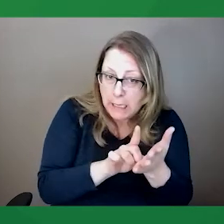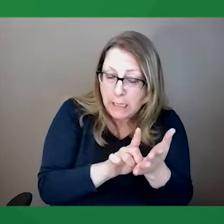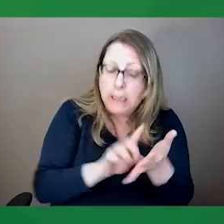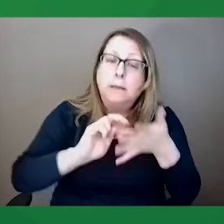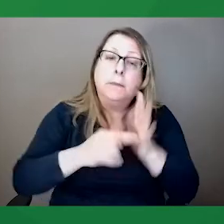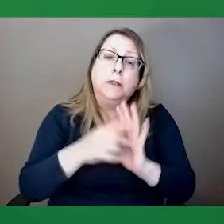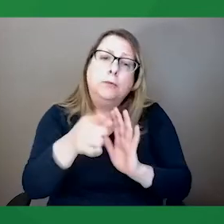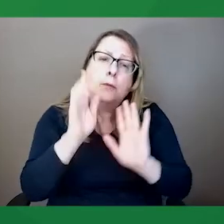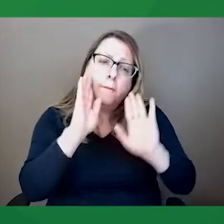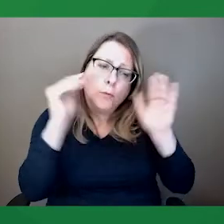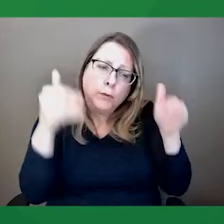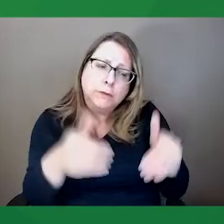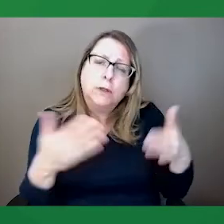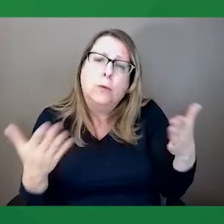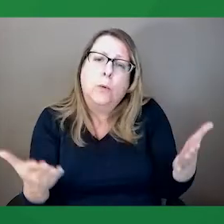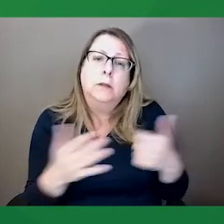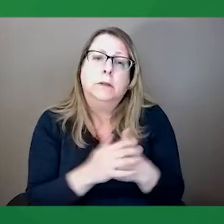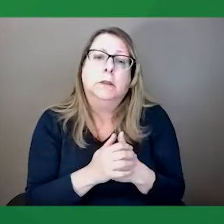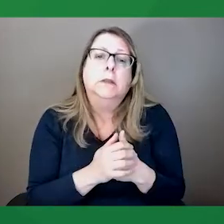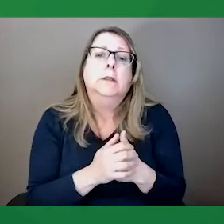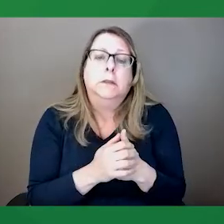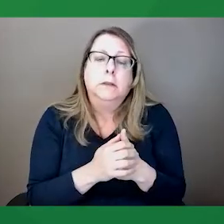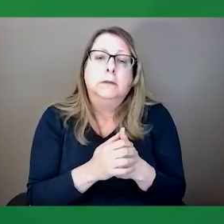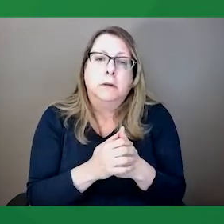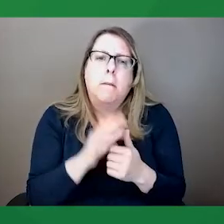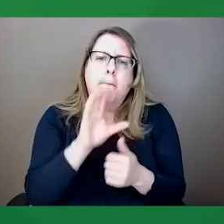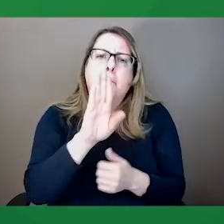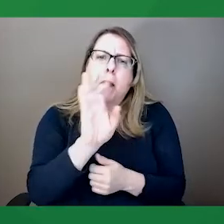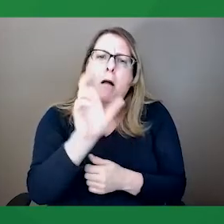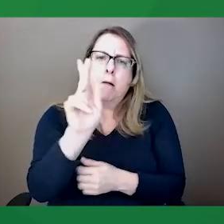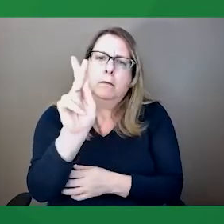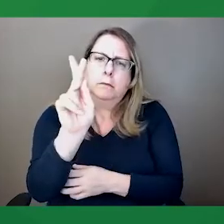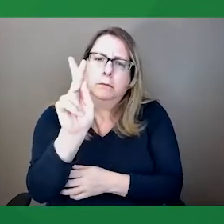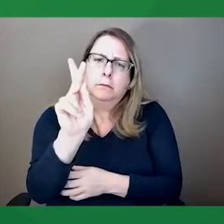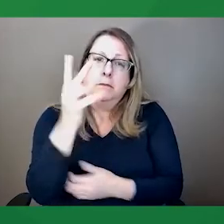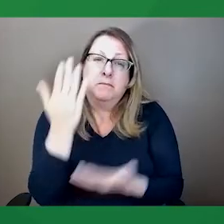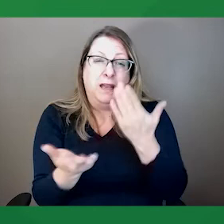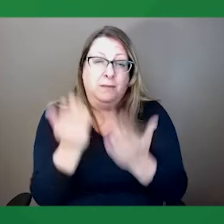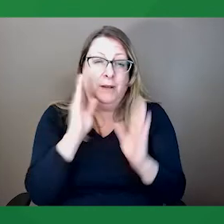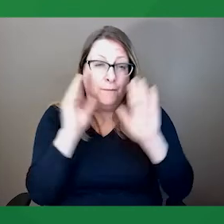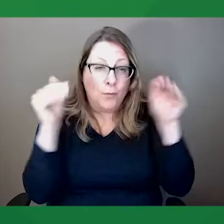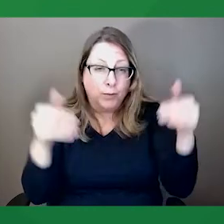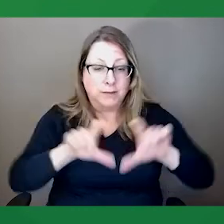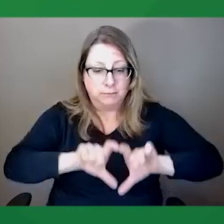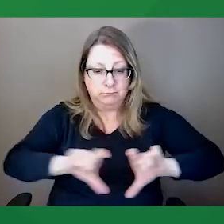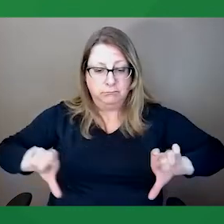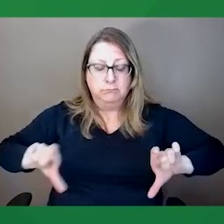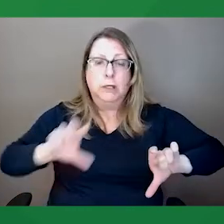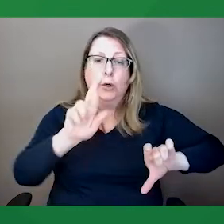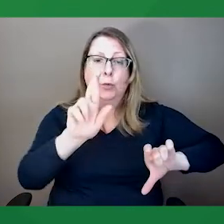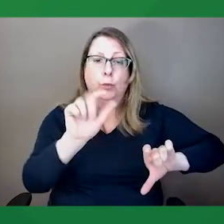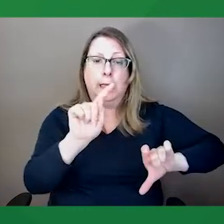you most likely gonna work in a component, in a block of something. In this case,